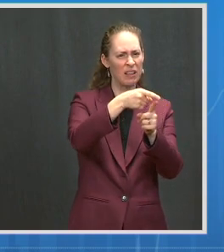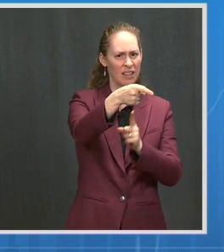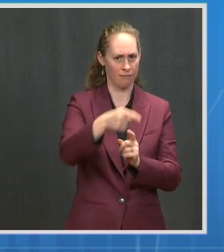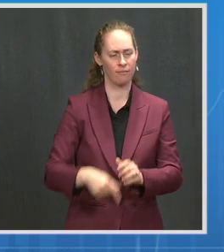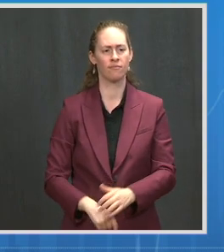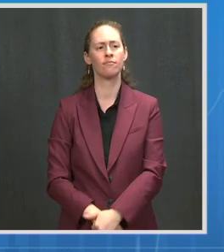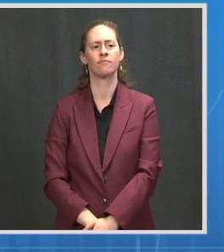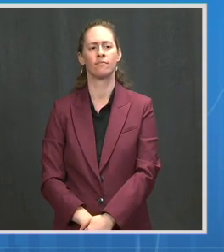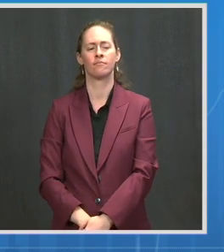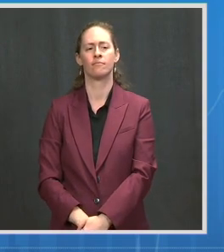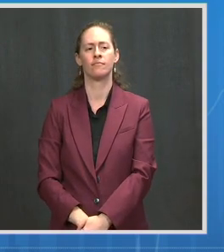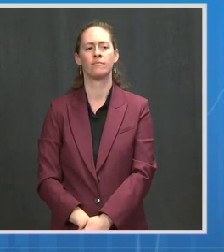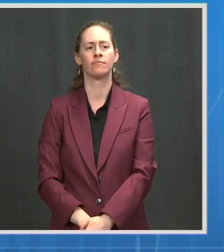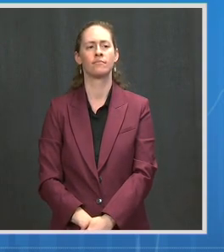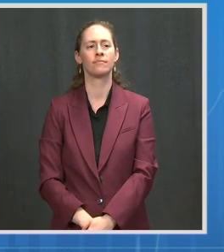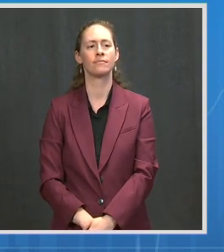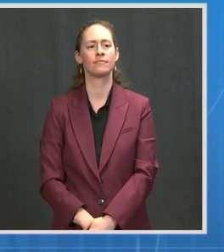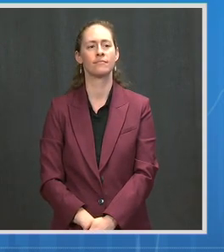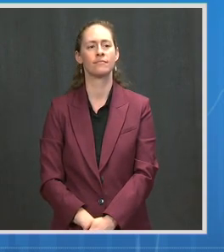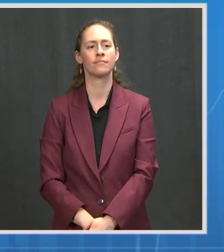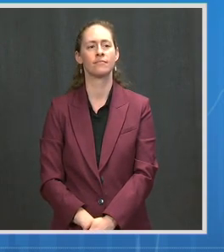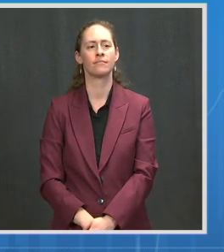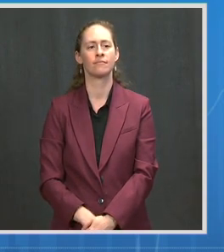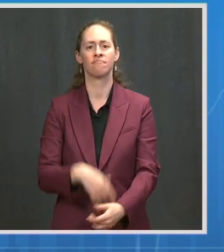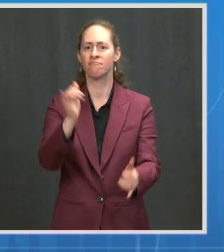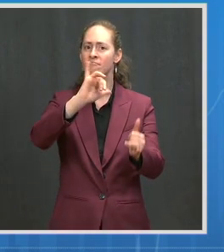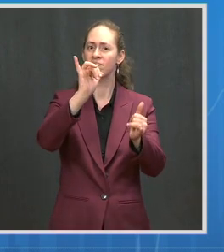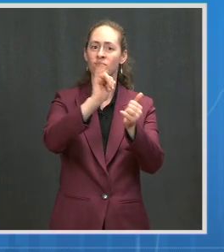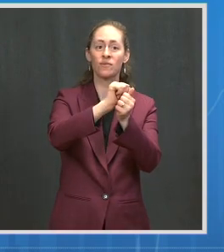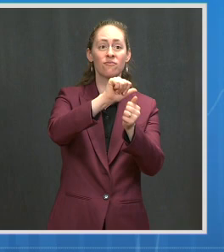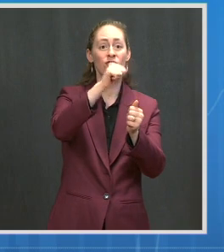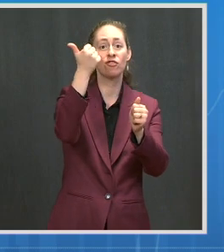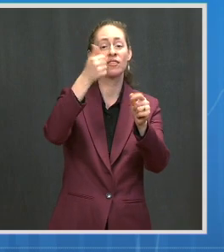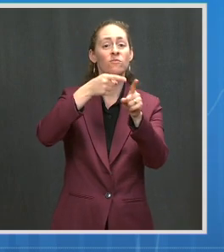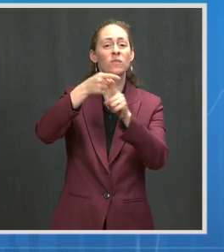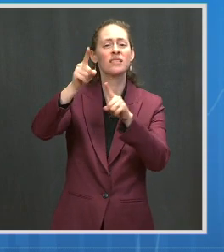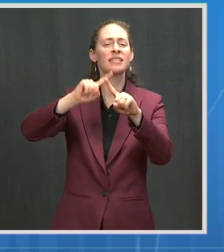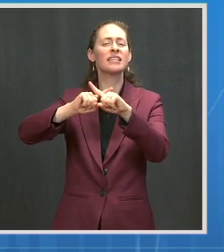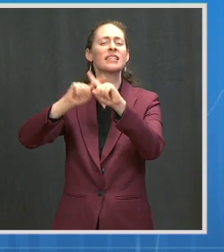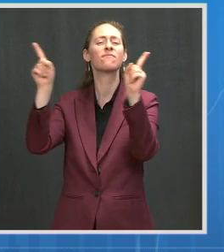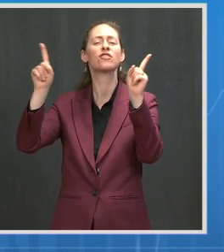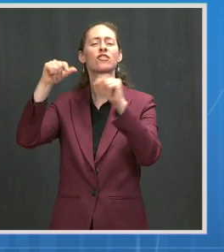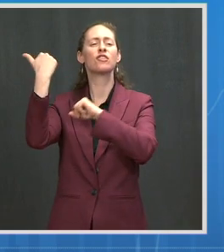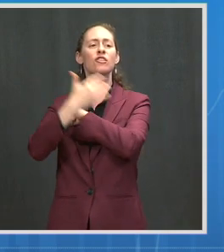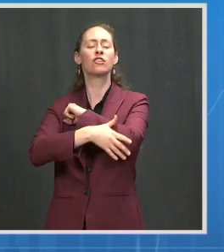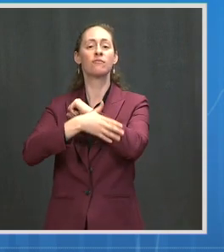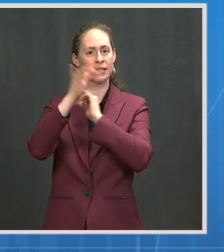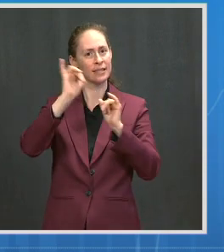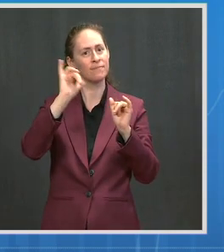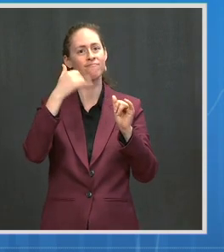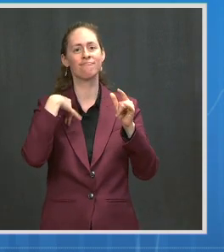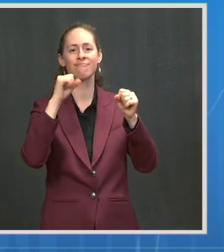remains susceptible to neutralizing antibodies with only a minor diminution in its capability.